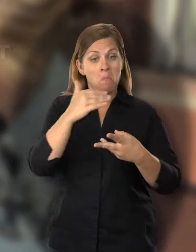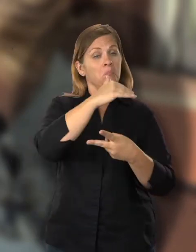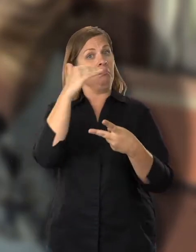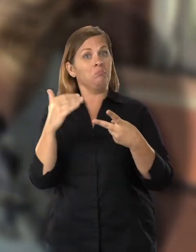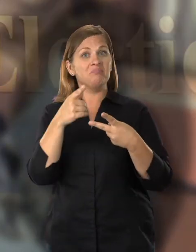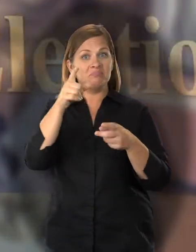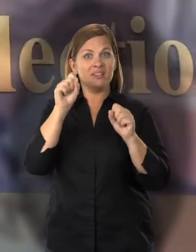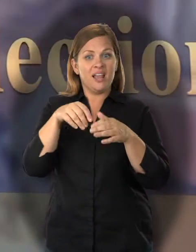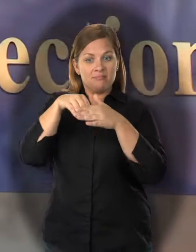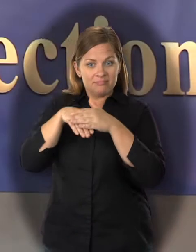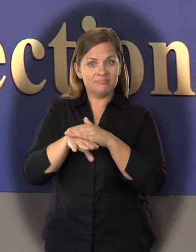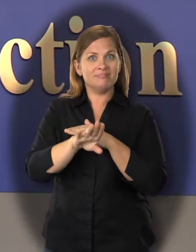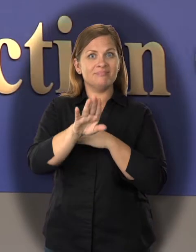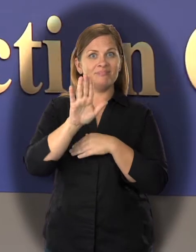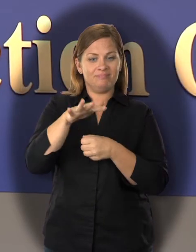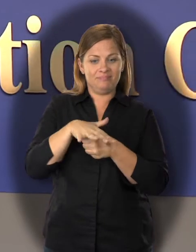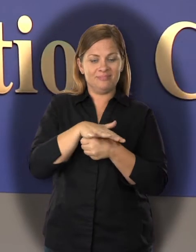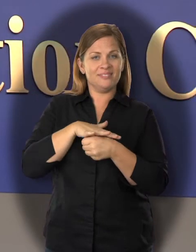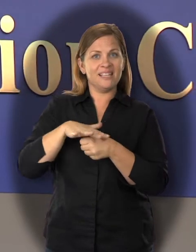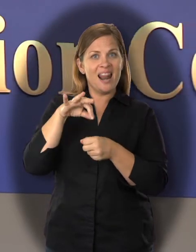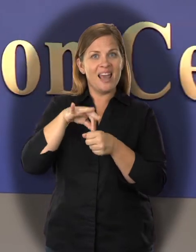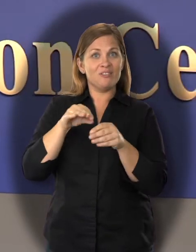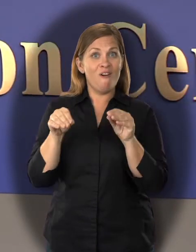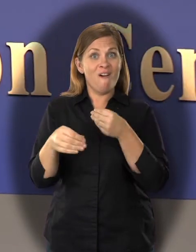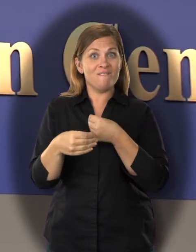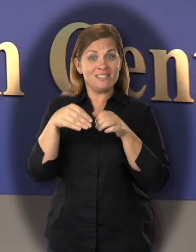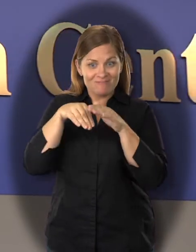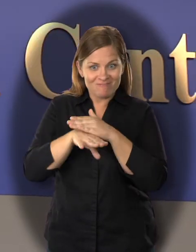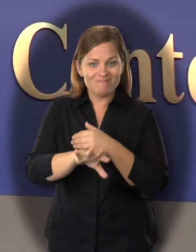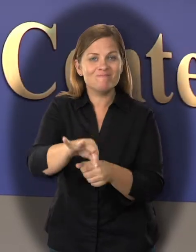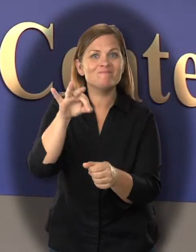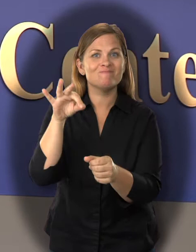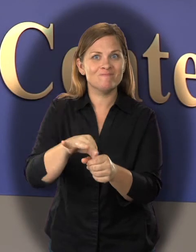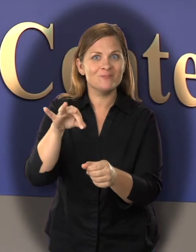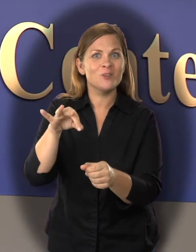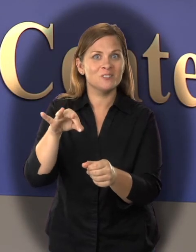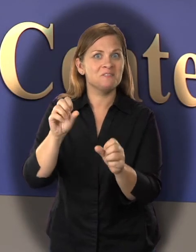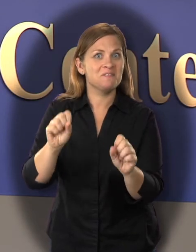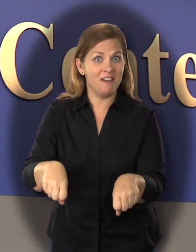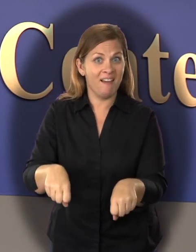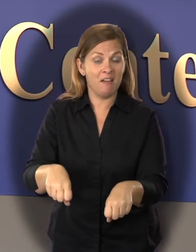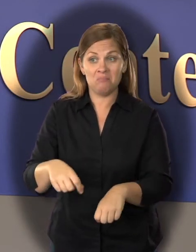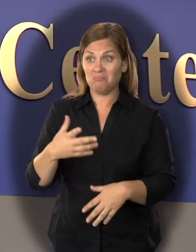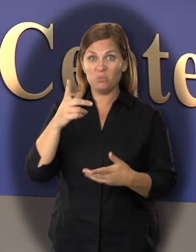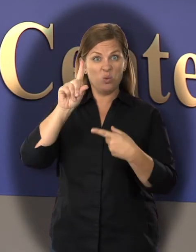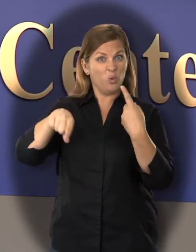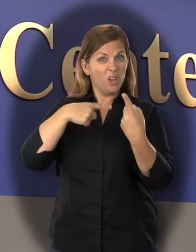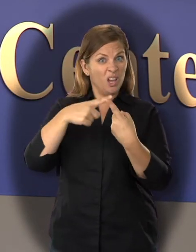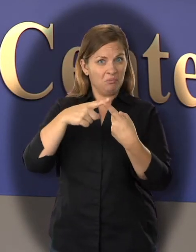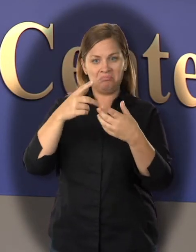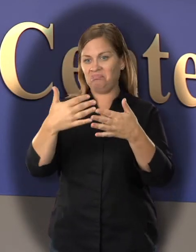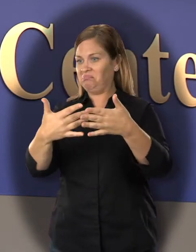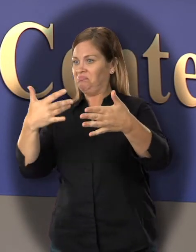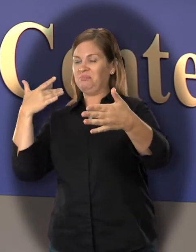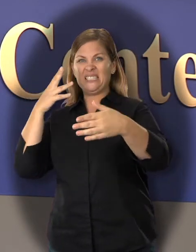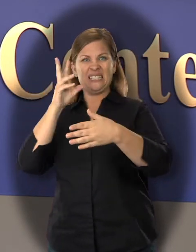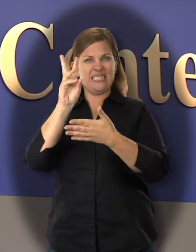Or you can go to your local elections office and vote there in person as early as 6 weeks before Election Day.